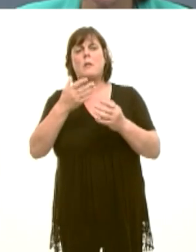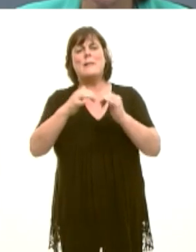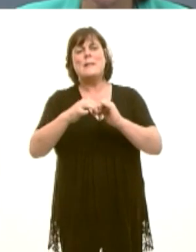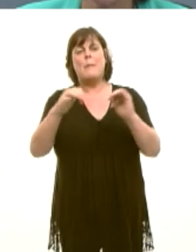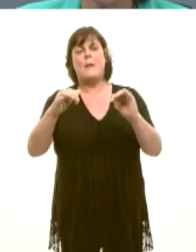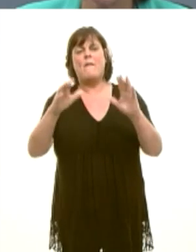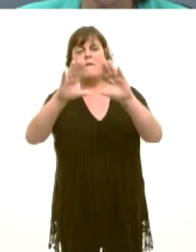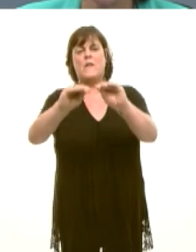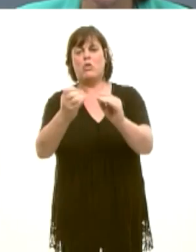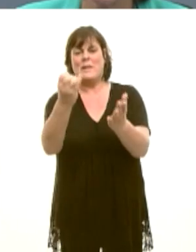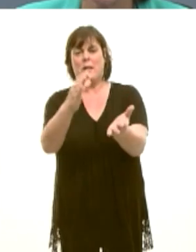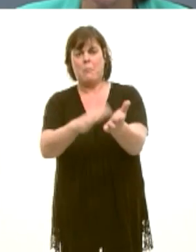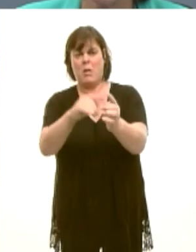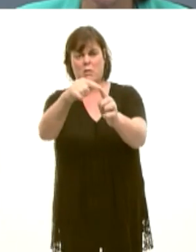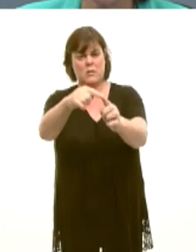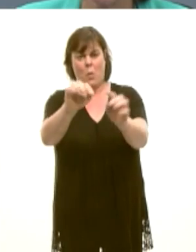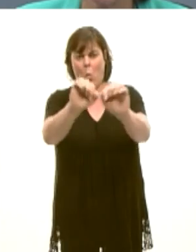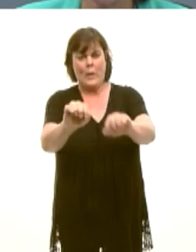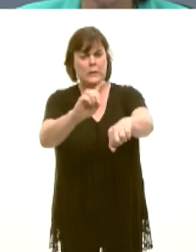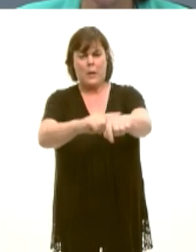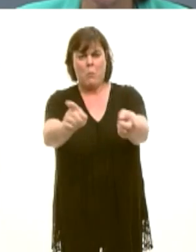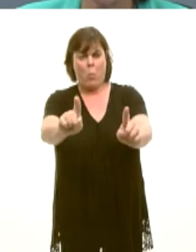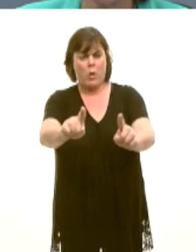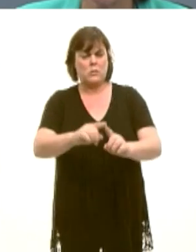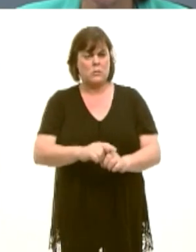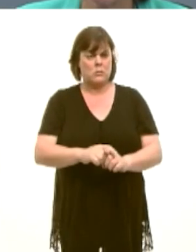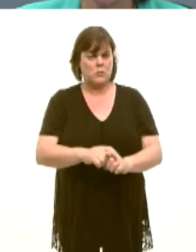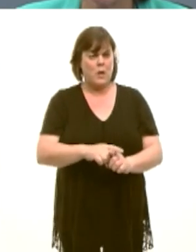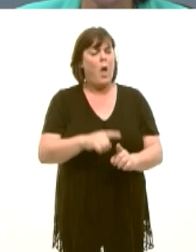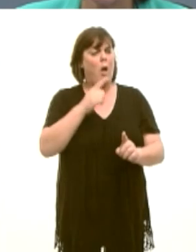to do it. I commend you for coming forward and saying that you are going to reduce, as